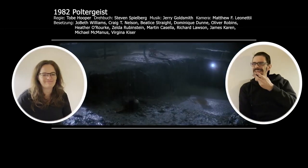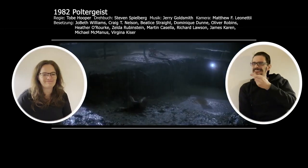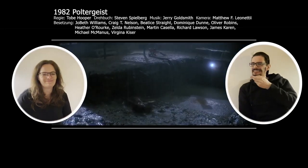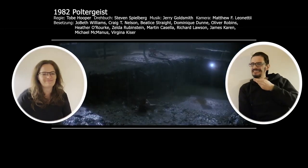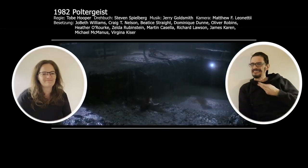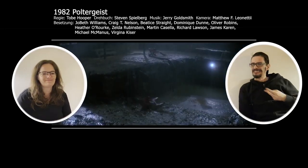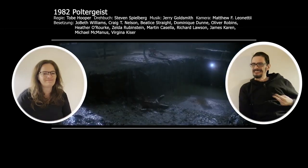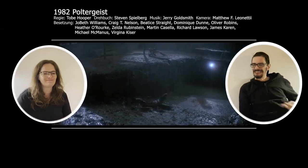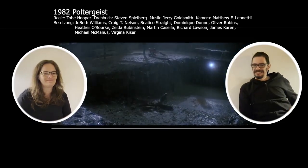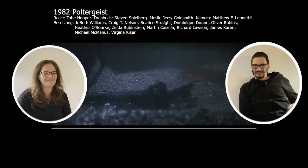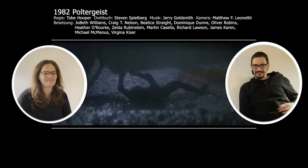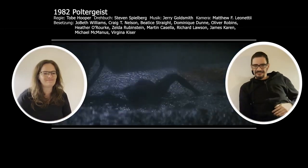She slides there endlessly.